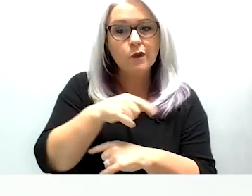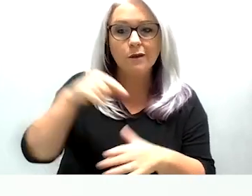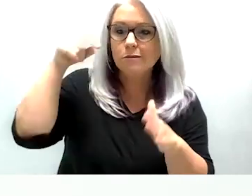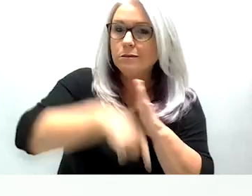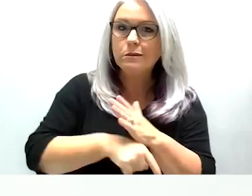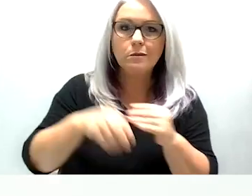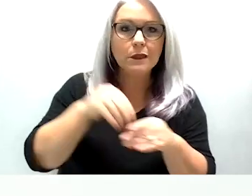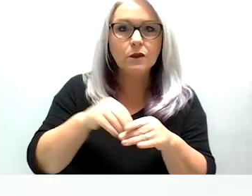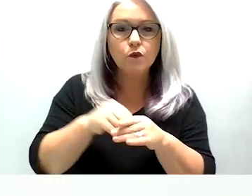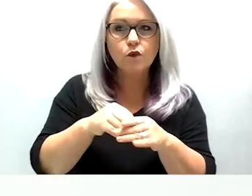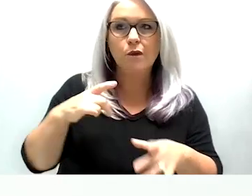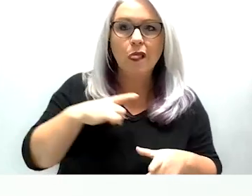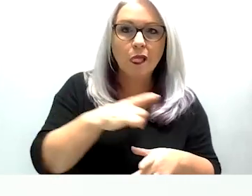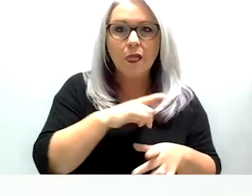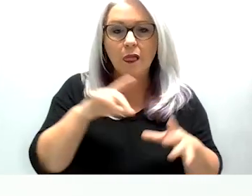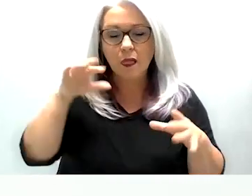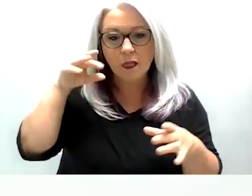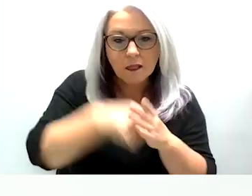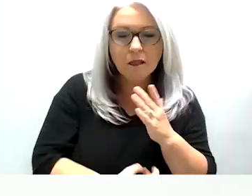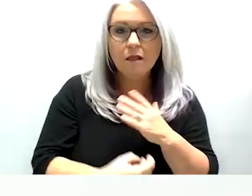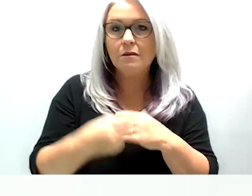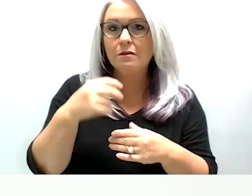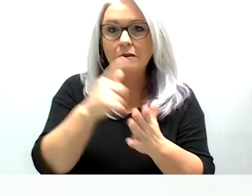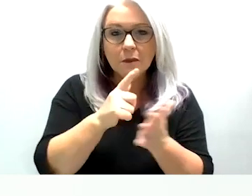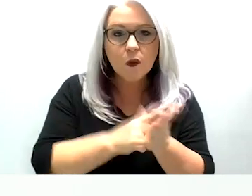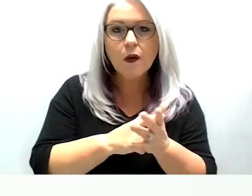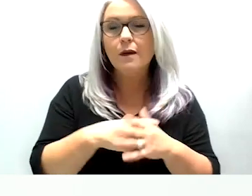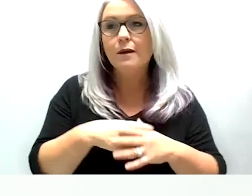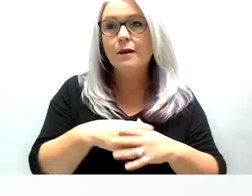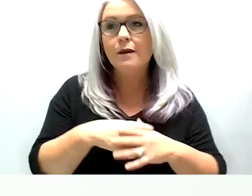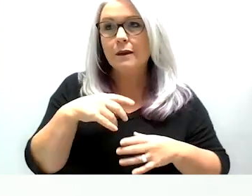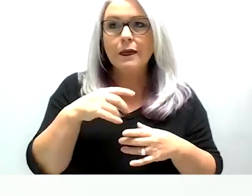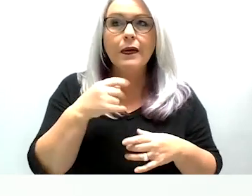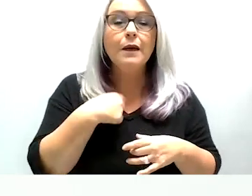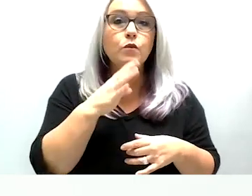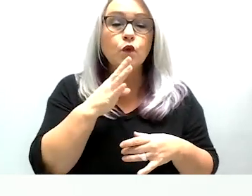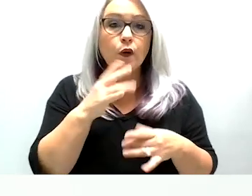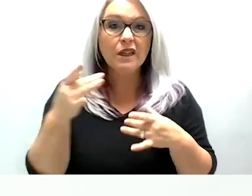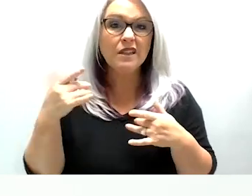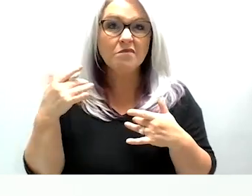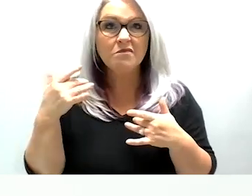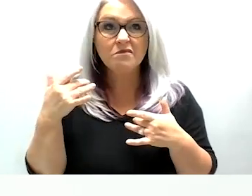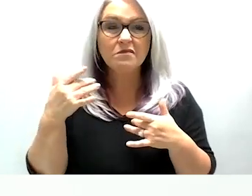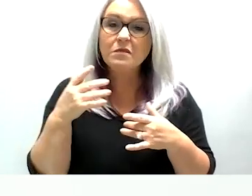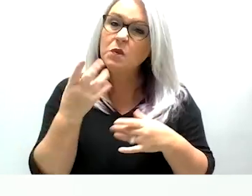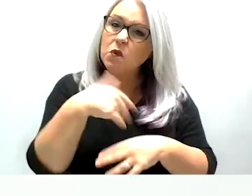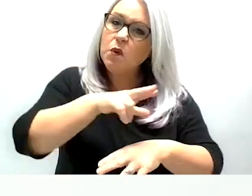like that. But what I'm talking about medical documentation I'm talking about it's usually a letter from your doctor with